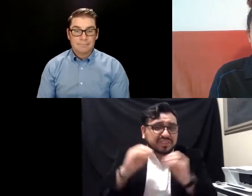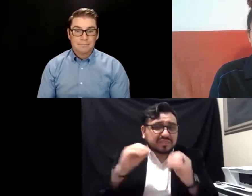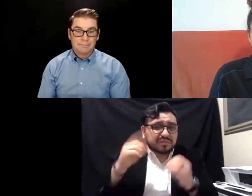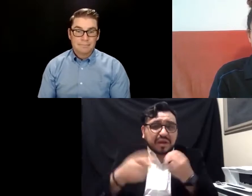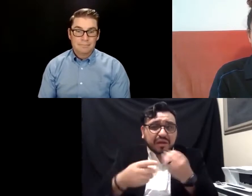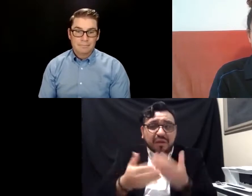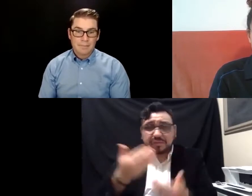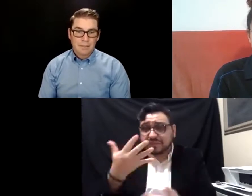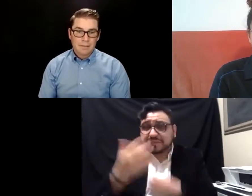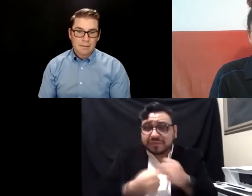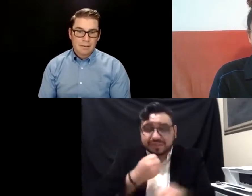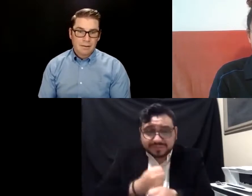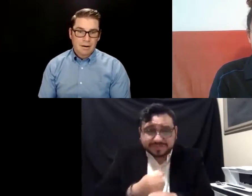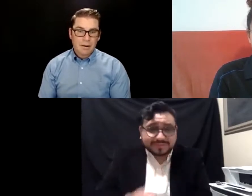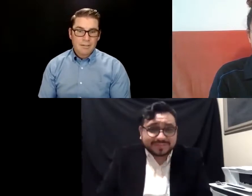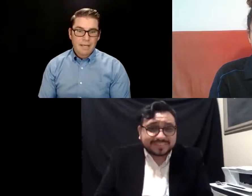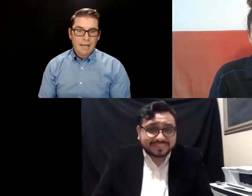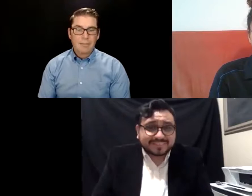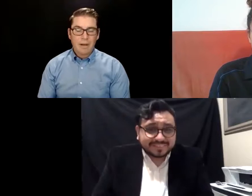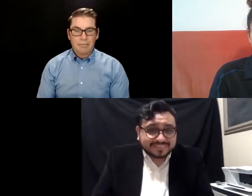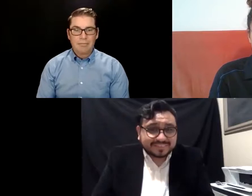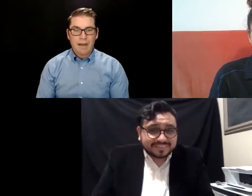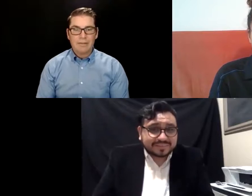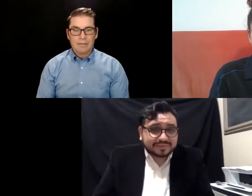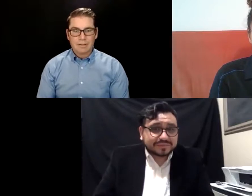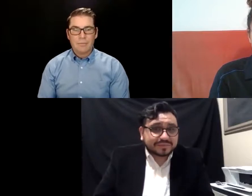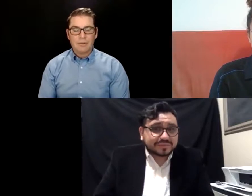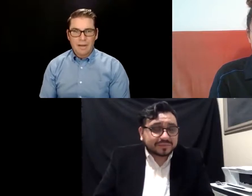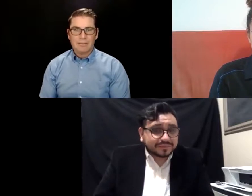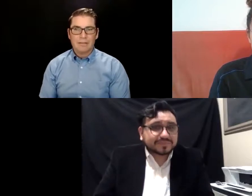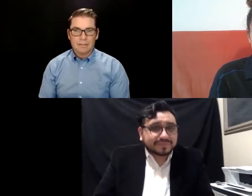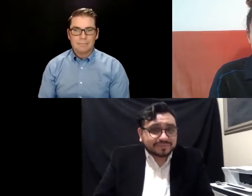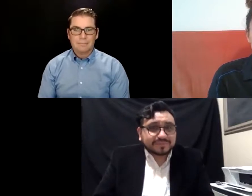Altogether, about five years, almost five years.